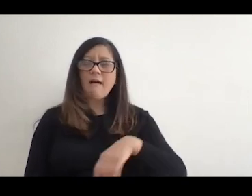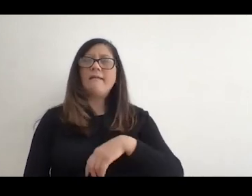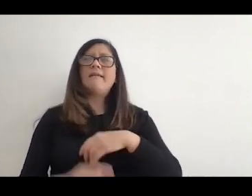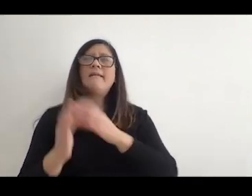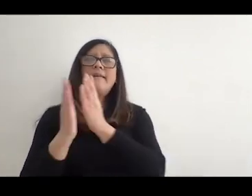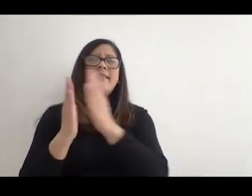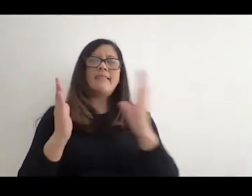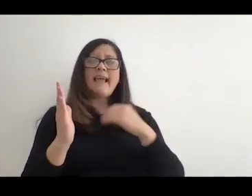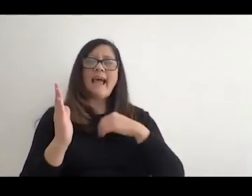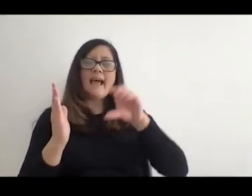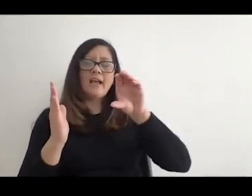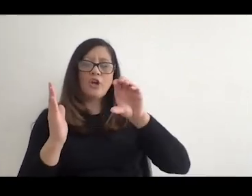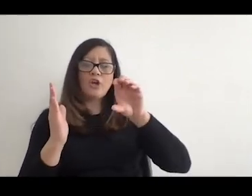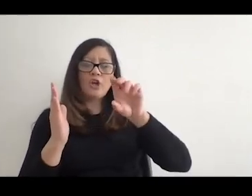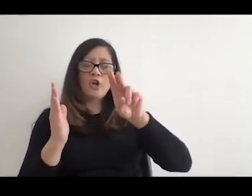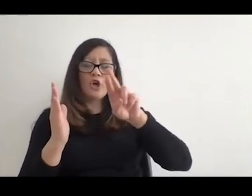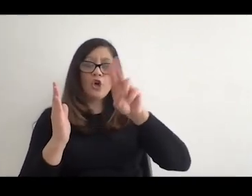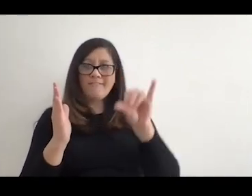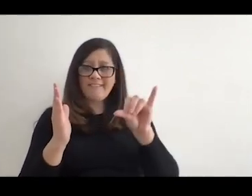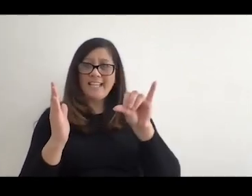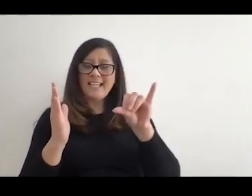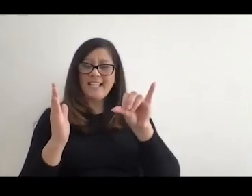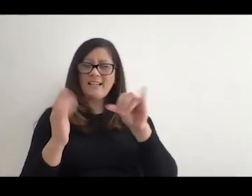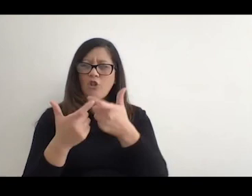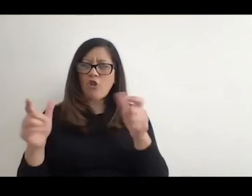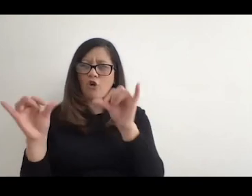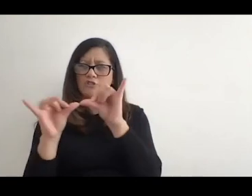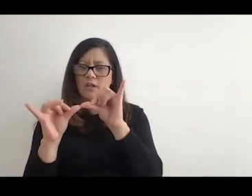And of course Zendaya had on the the